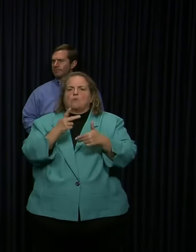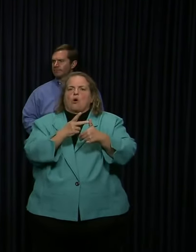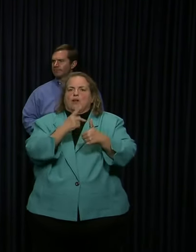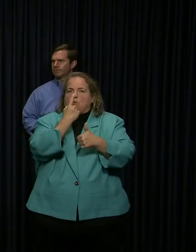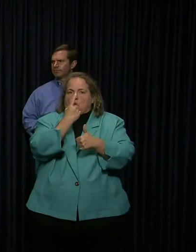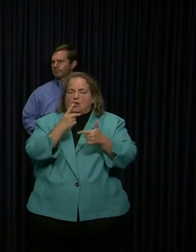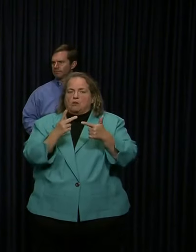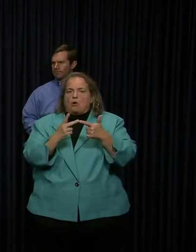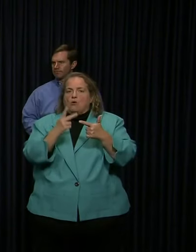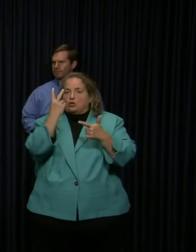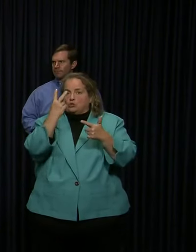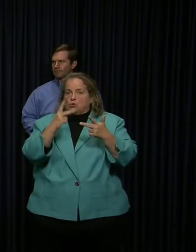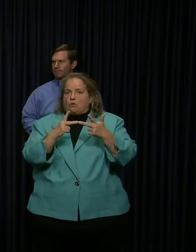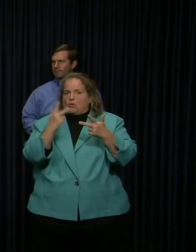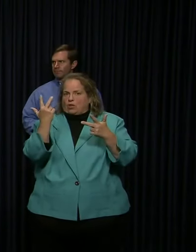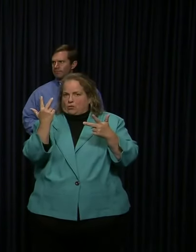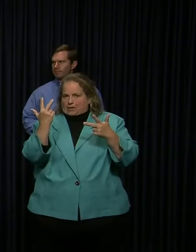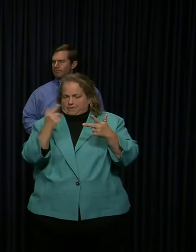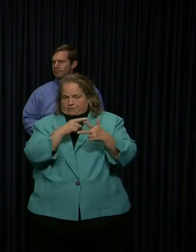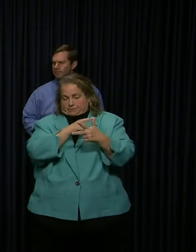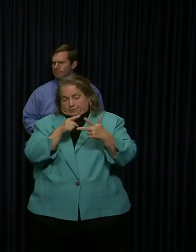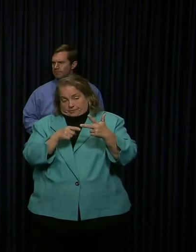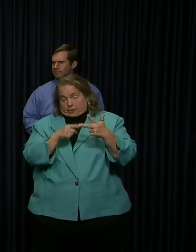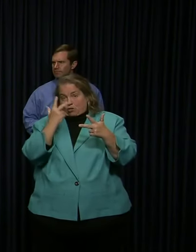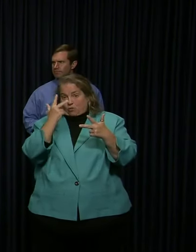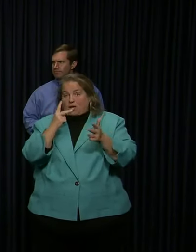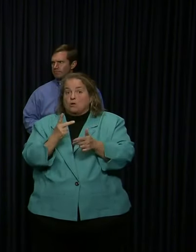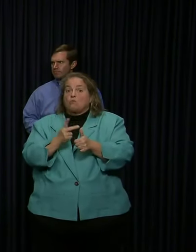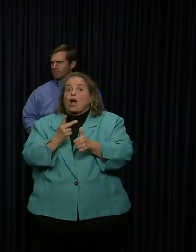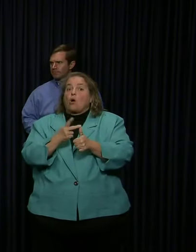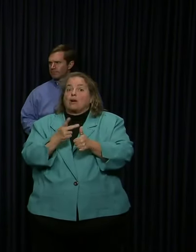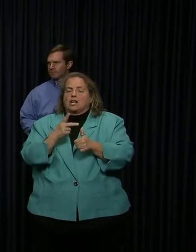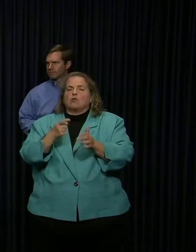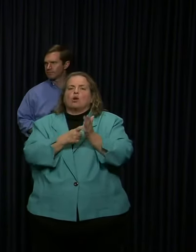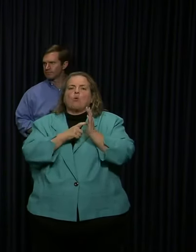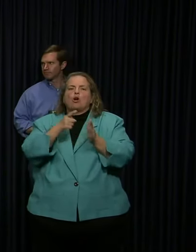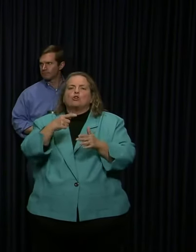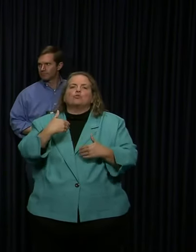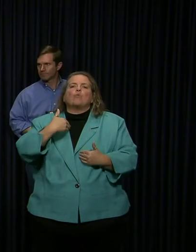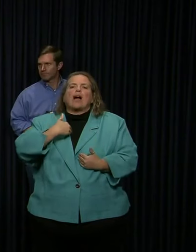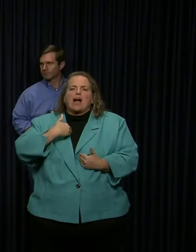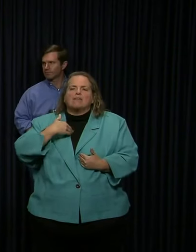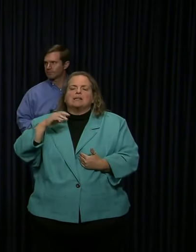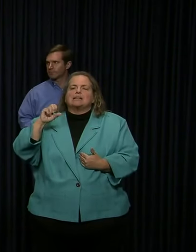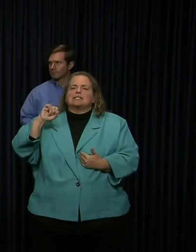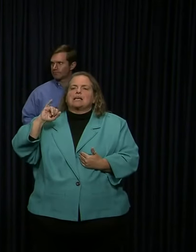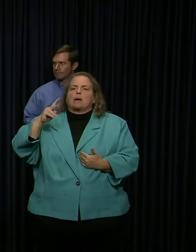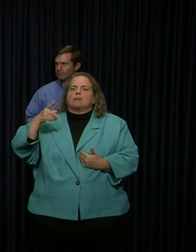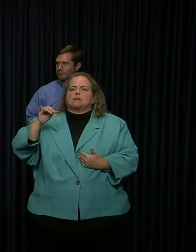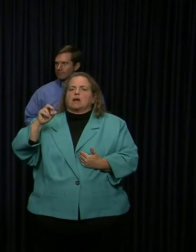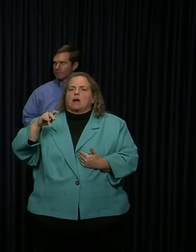PRIORITY 3 ARE PEOPLE WHO DON'T HAVE HIGH-RISK FACTORS BUT WHO